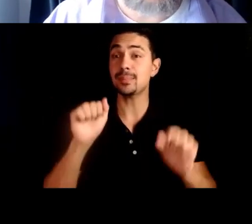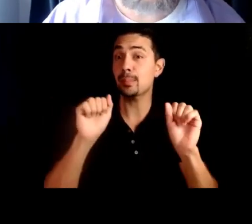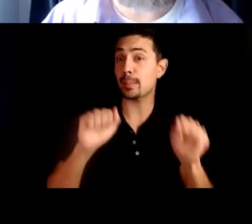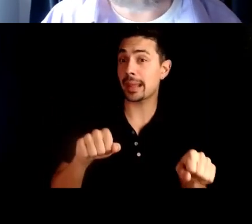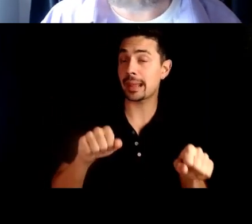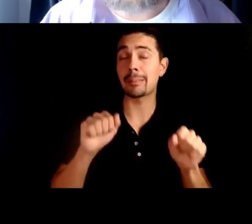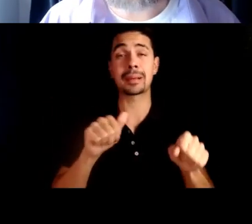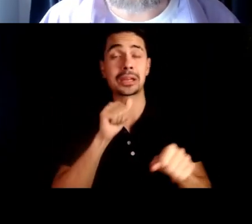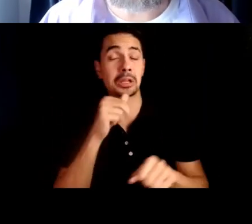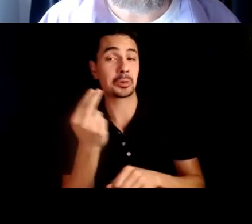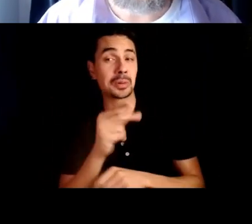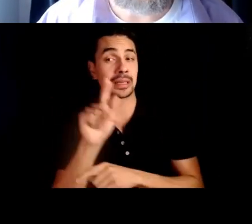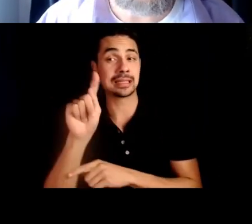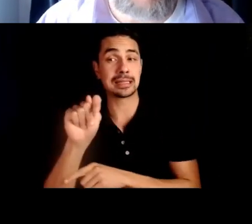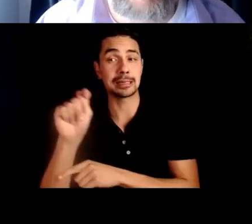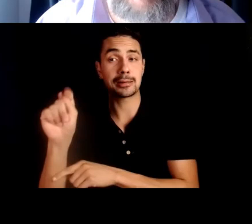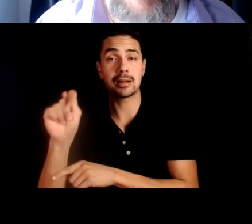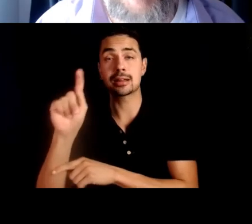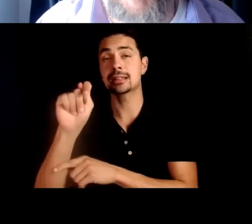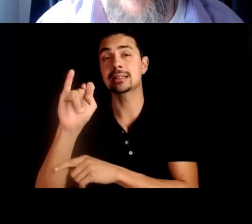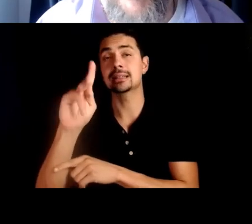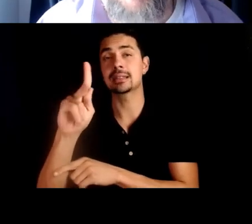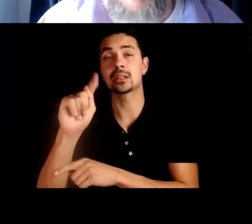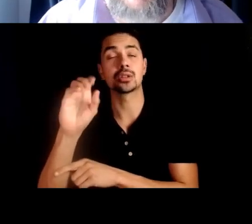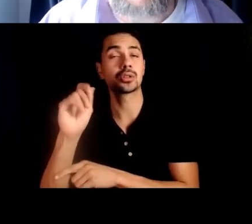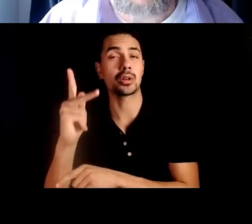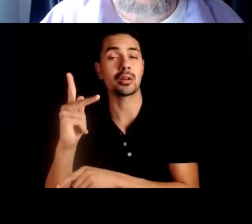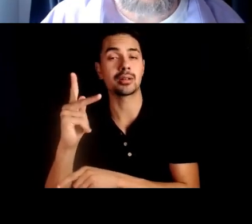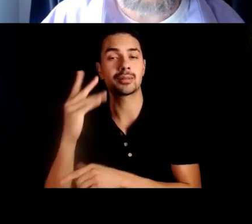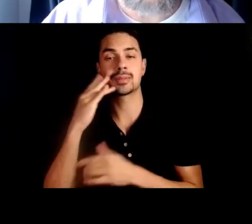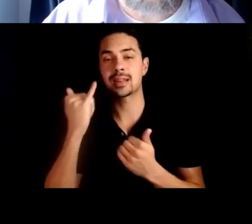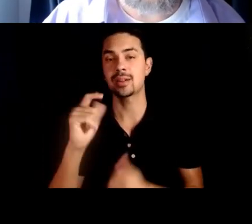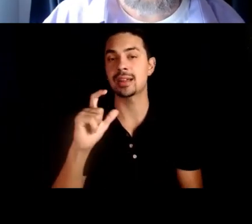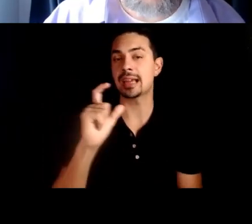as well as Facebook, Twitter, Instagram, and YouTube.